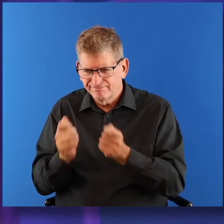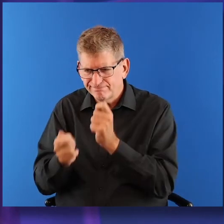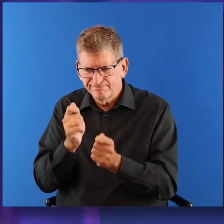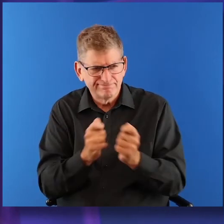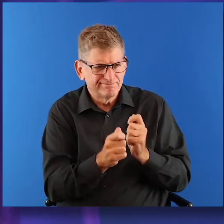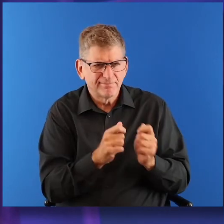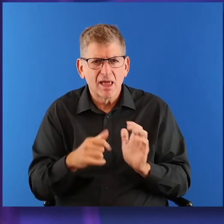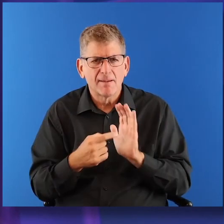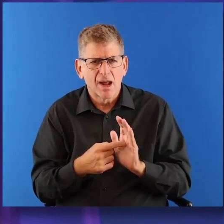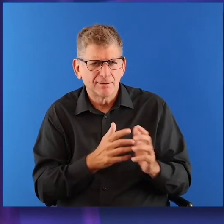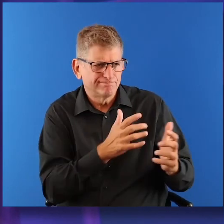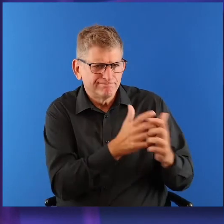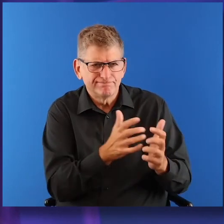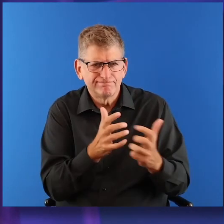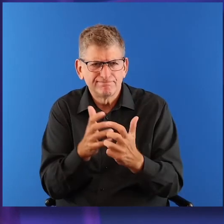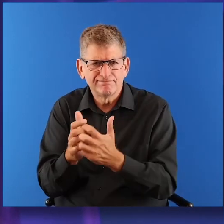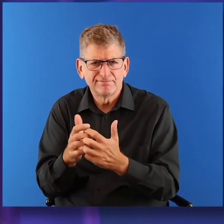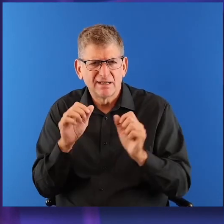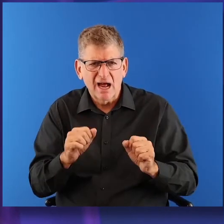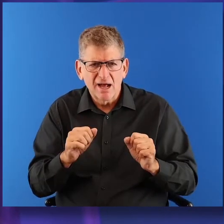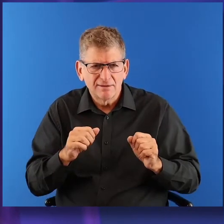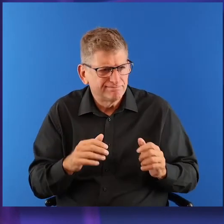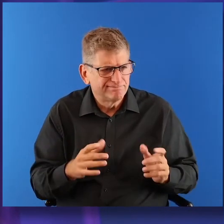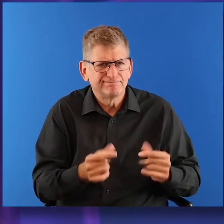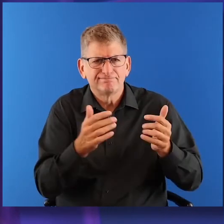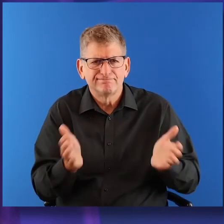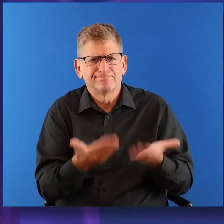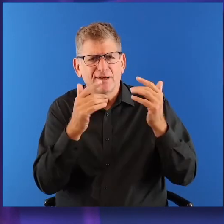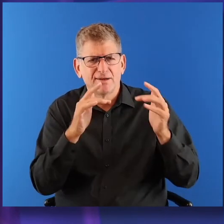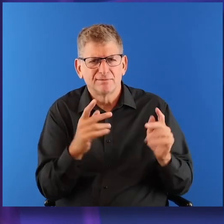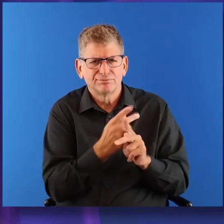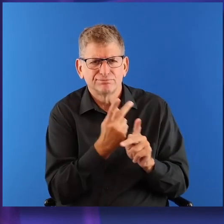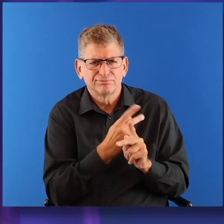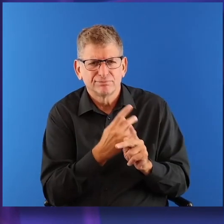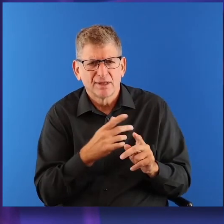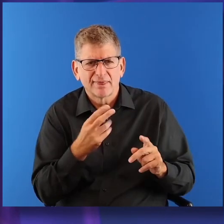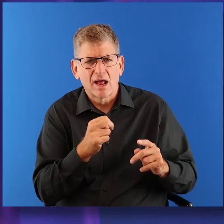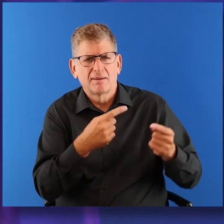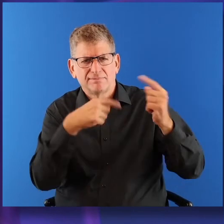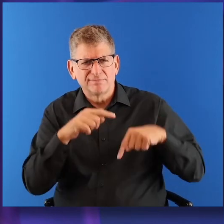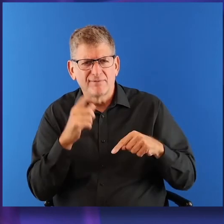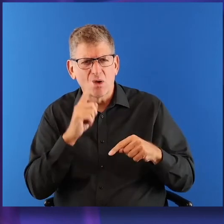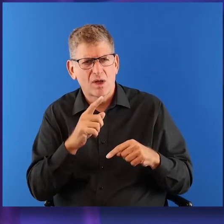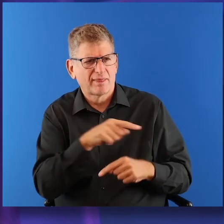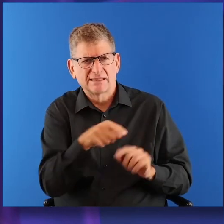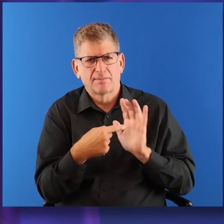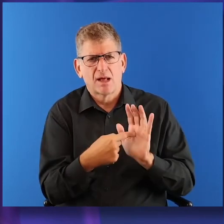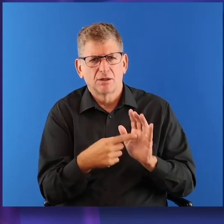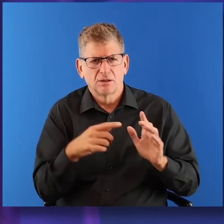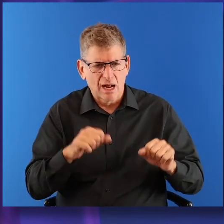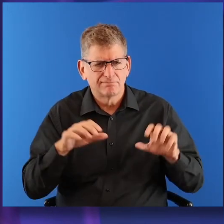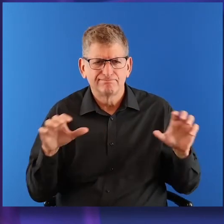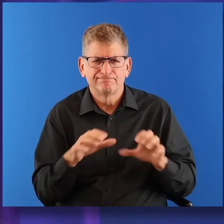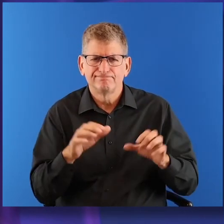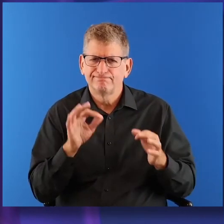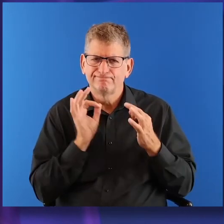Being able to tailor those models and be able to spin up the compute, and then back down for those models to perform